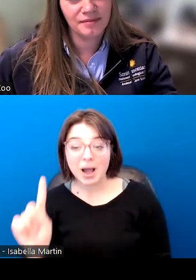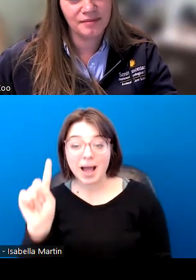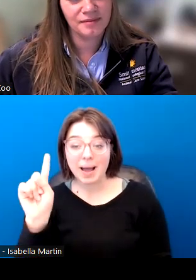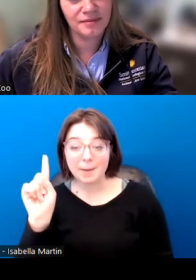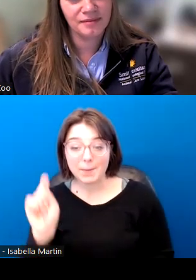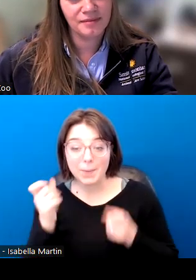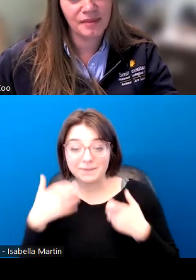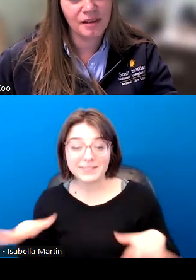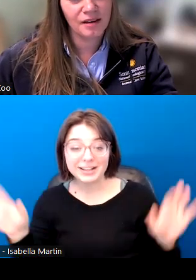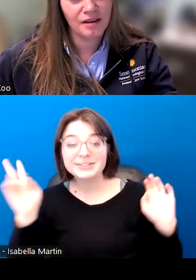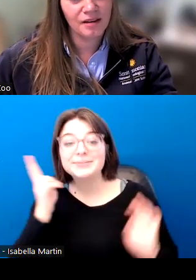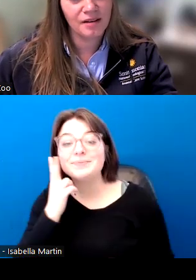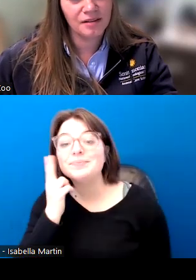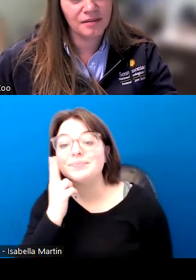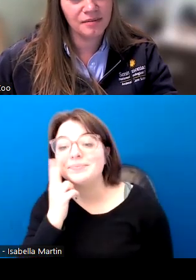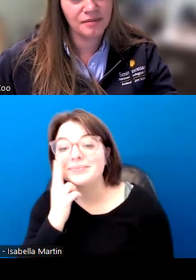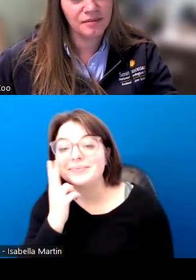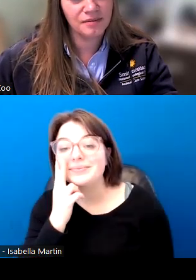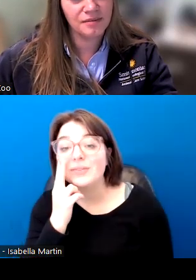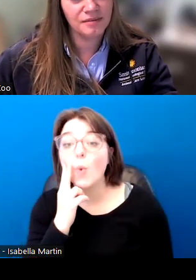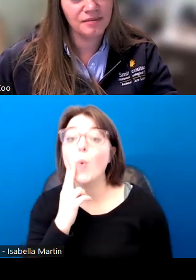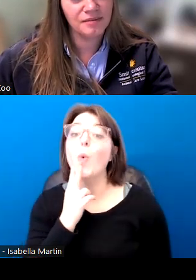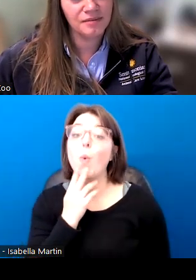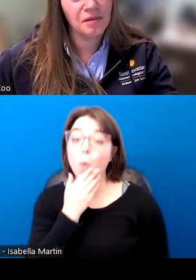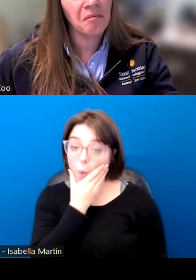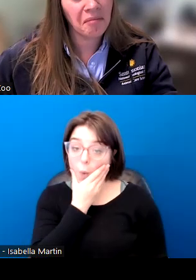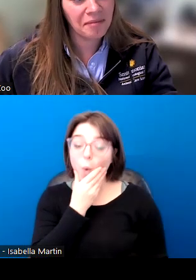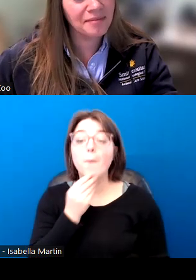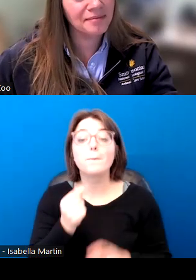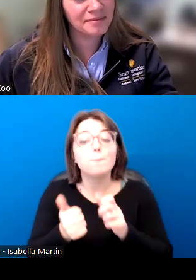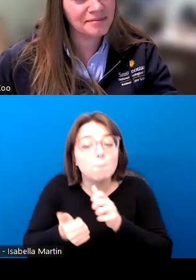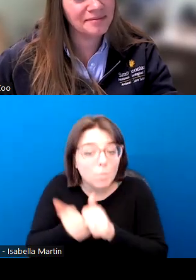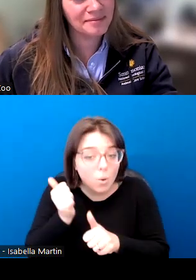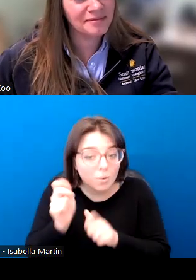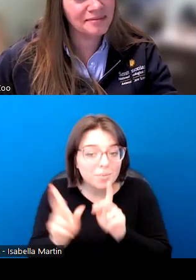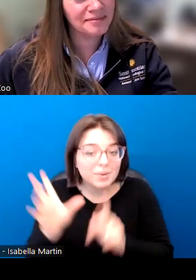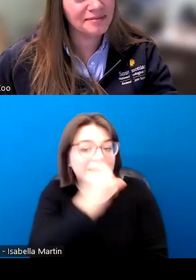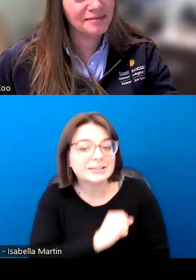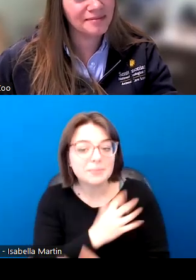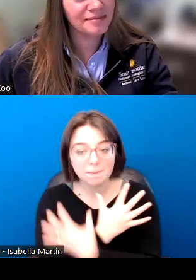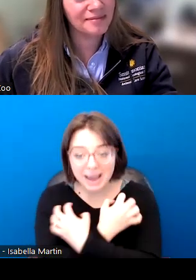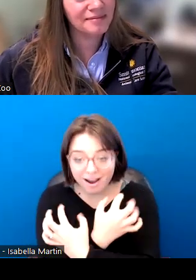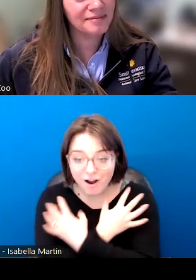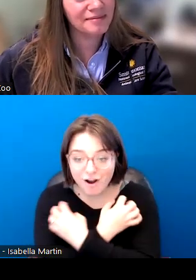guessed, I'll share these results. So it looks like most people guessed bear followed closely by red